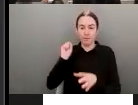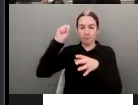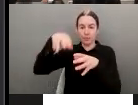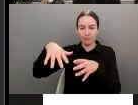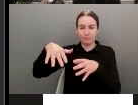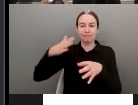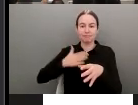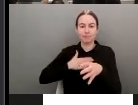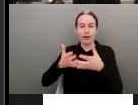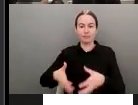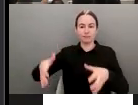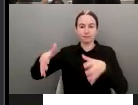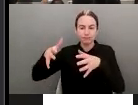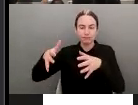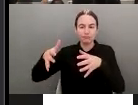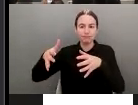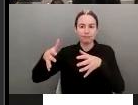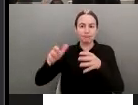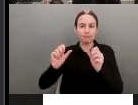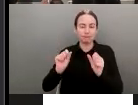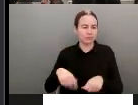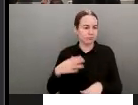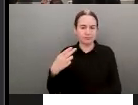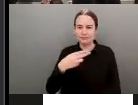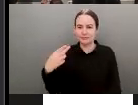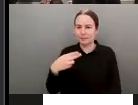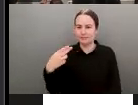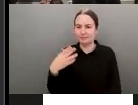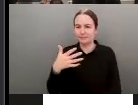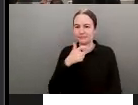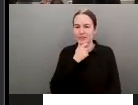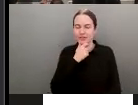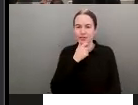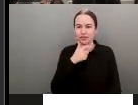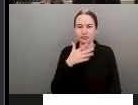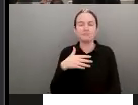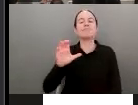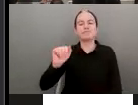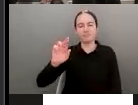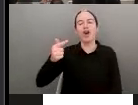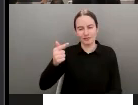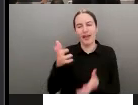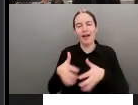like - in which language am I thinking about it? Cart, that is in English.